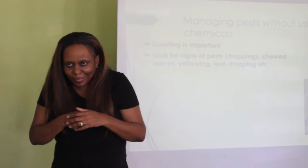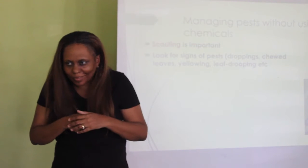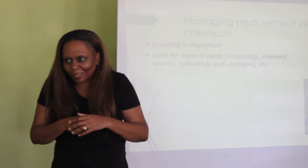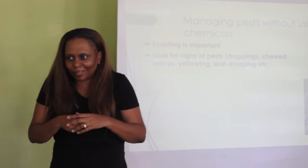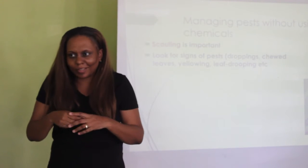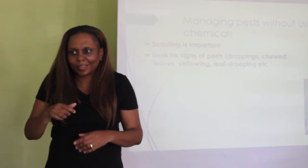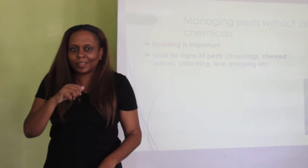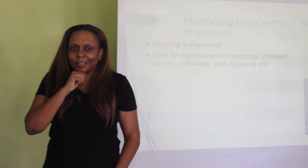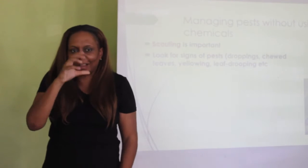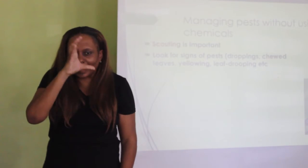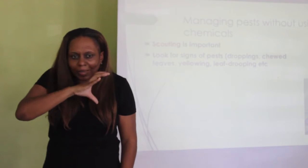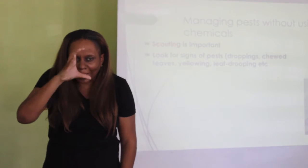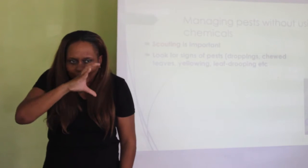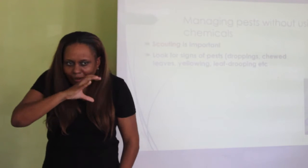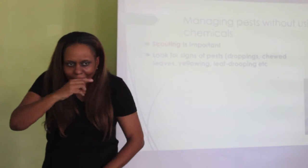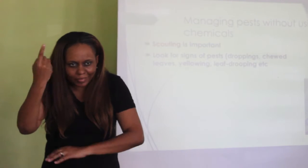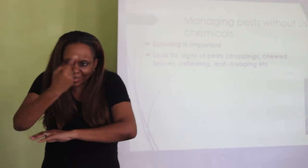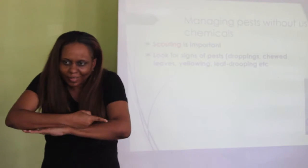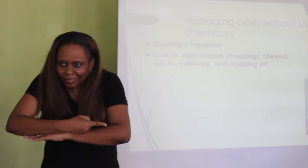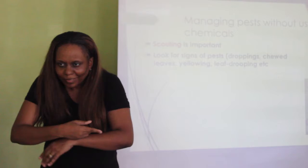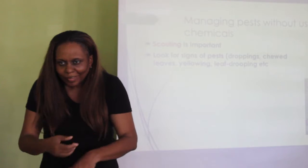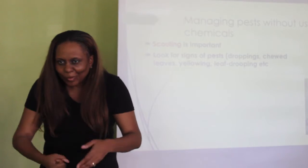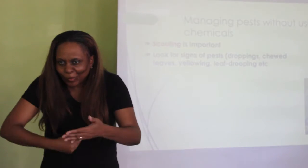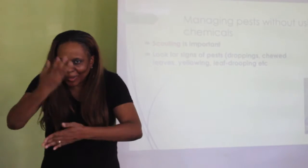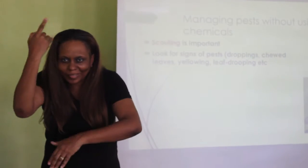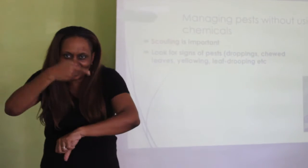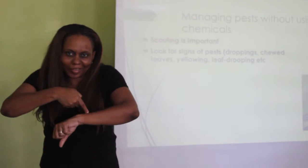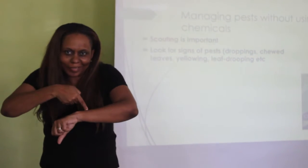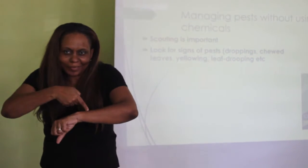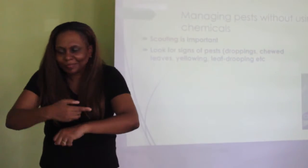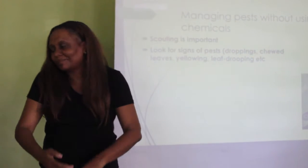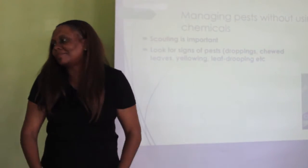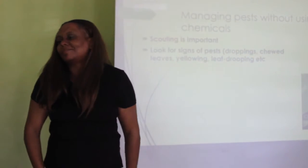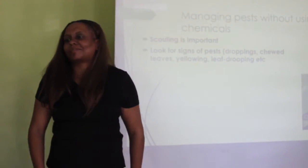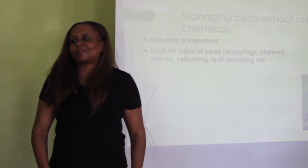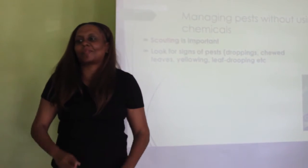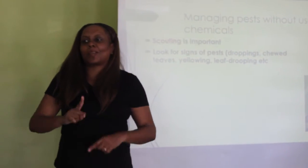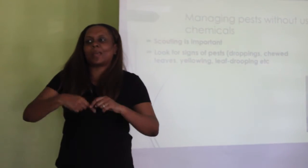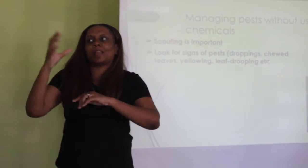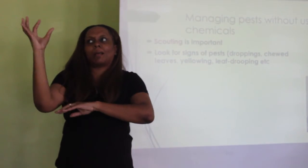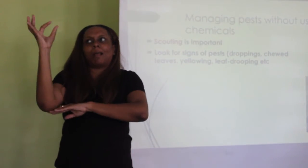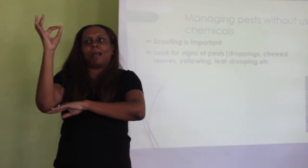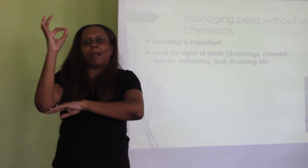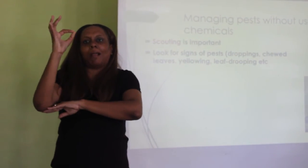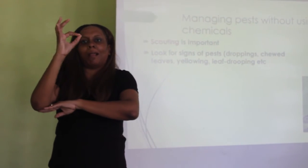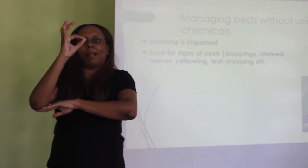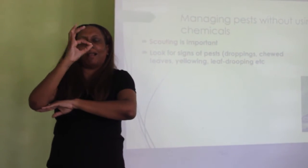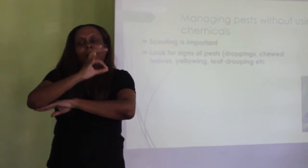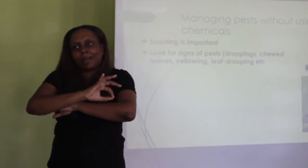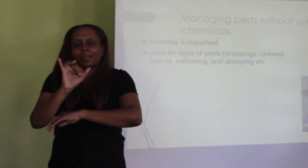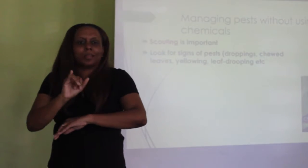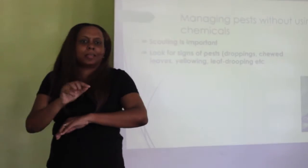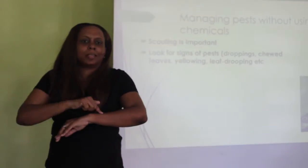looking during that time of the day so after the sun is going down or six o'clock when it's light